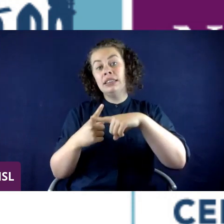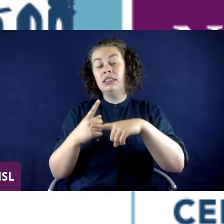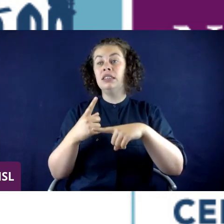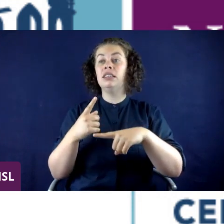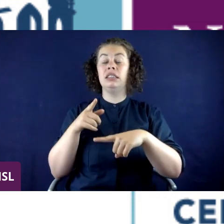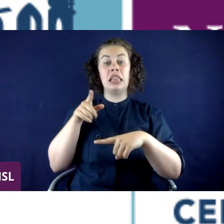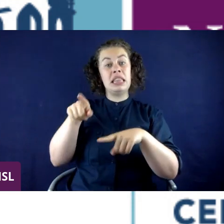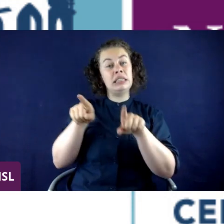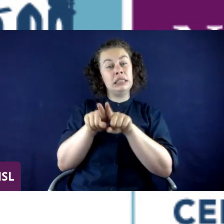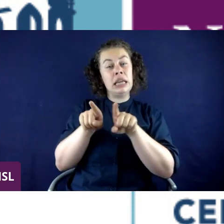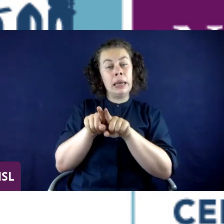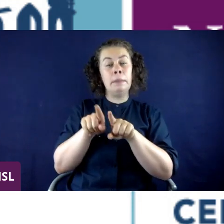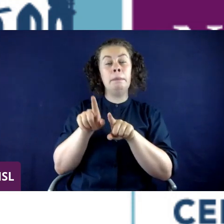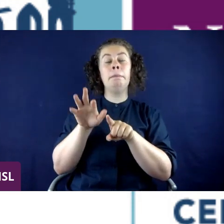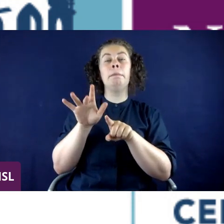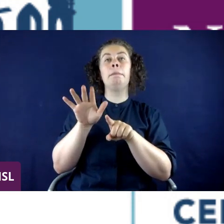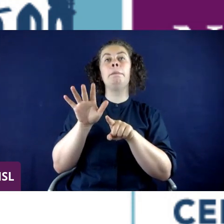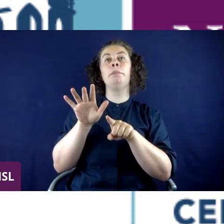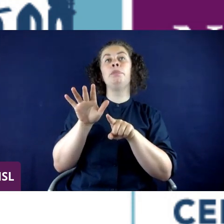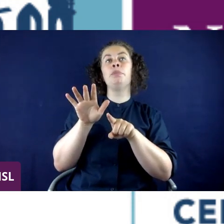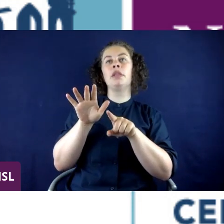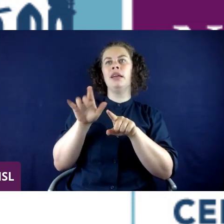the community.